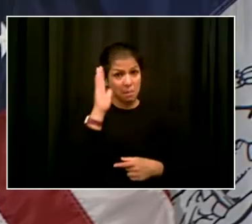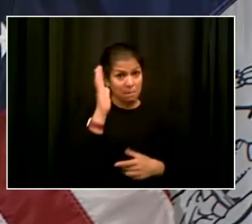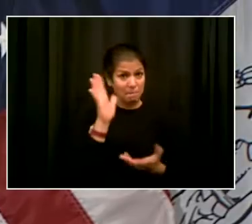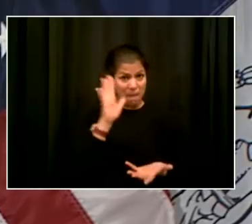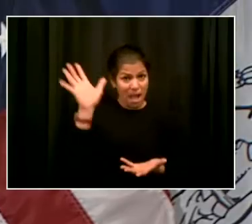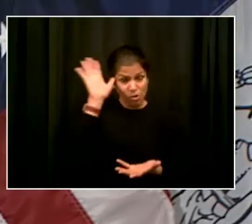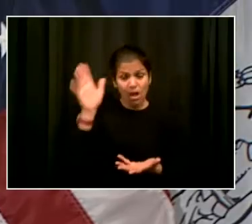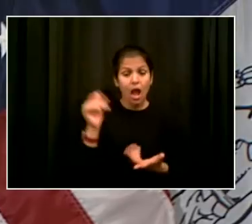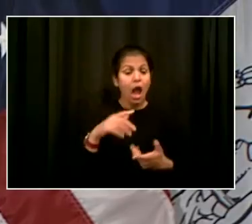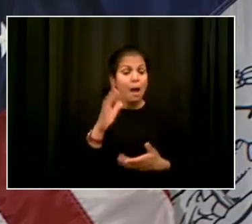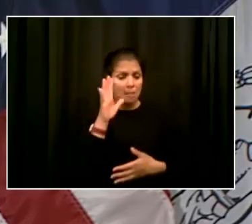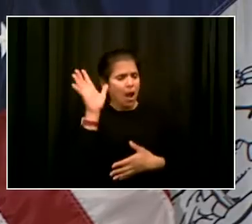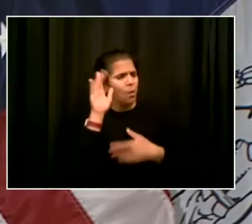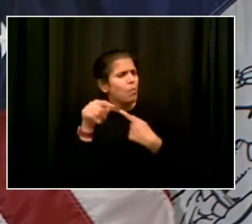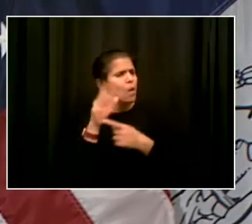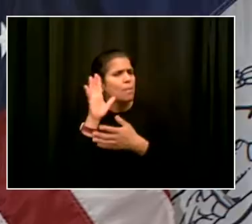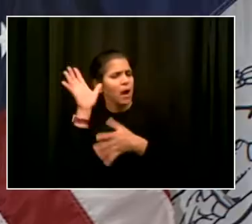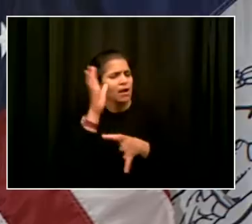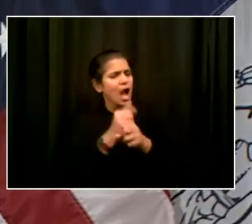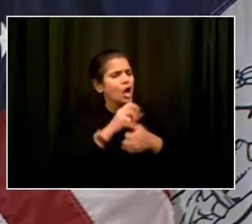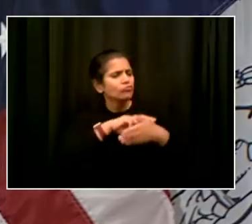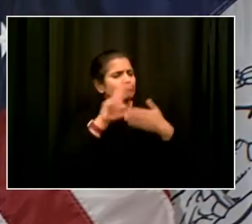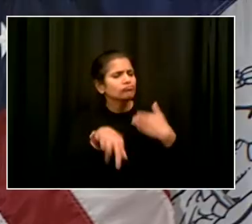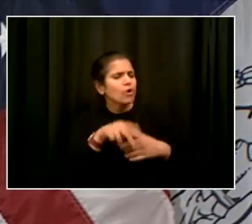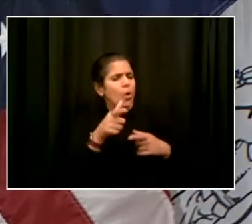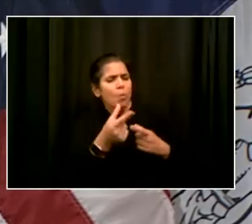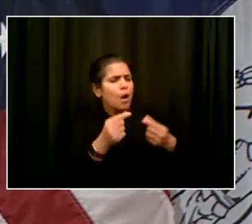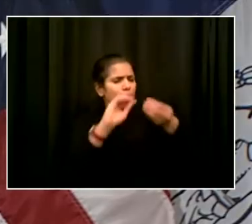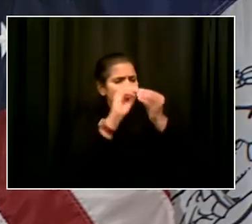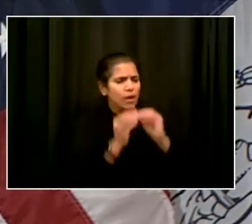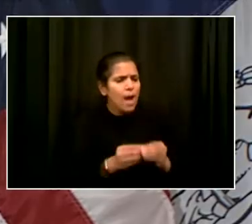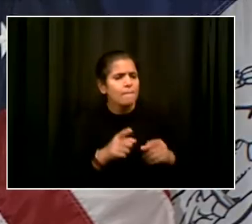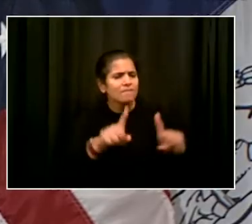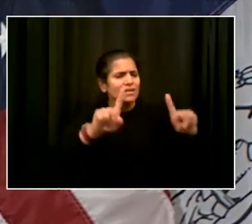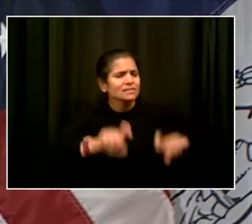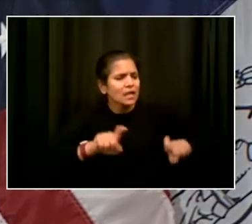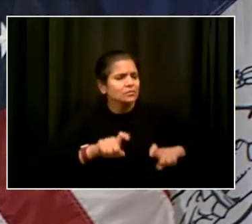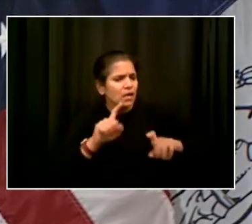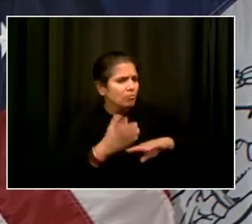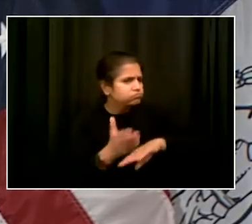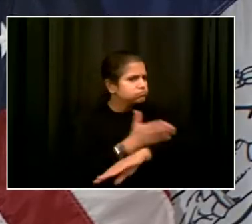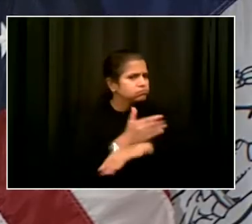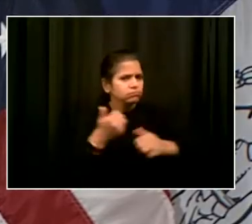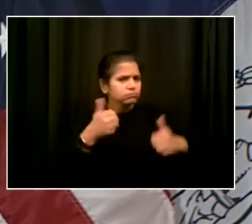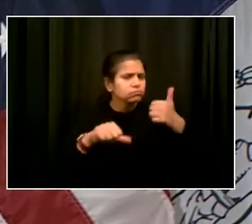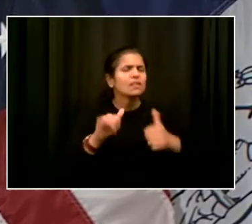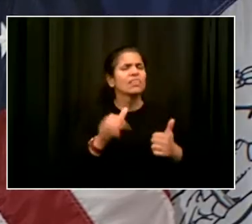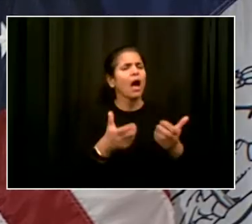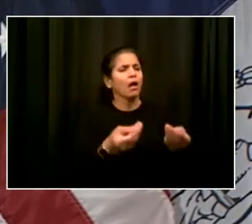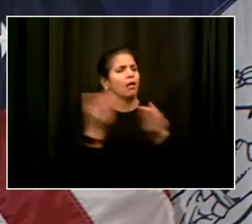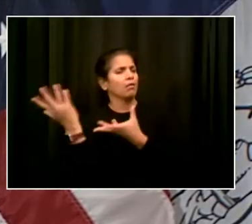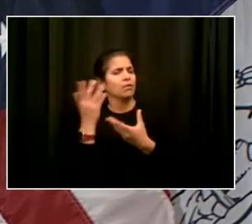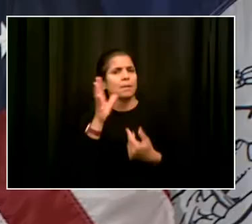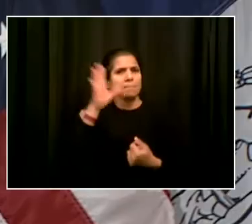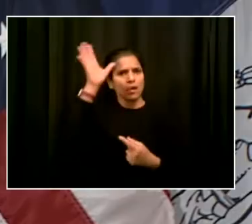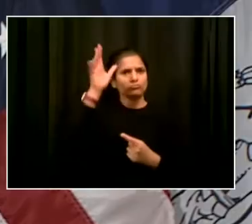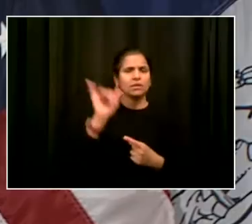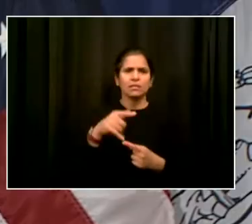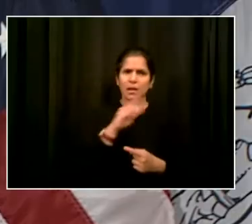DIFFERENT FROM ASSESSMENTS THAT TEACHERS